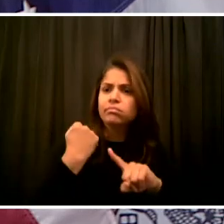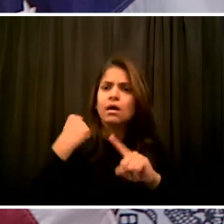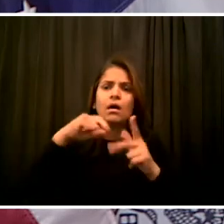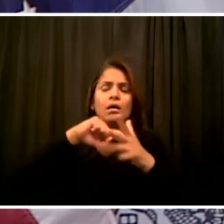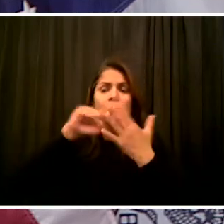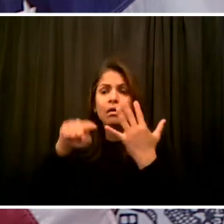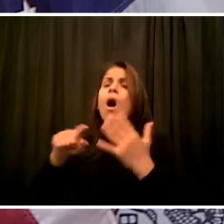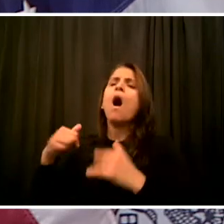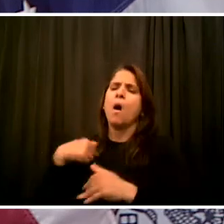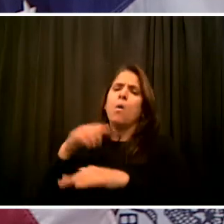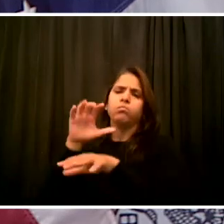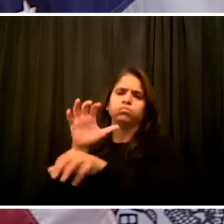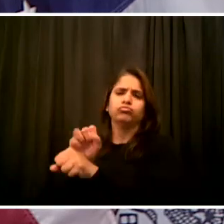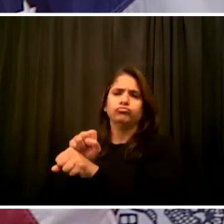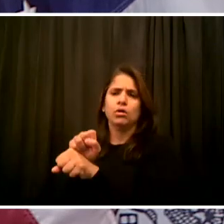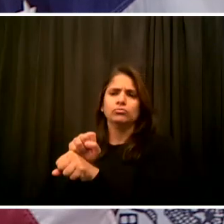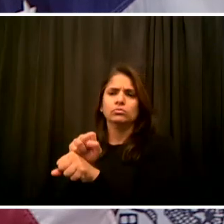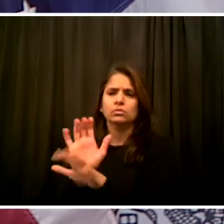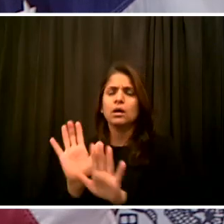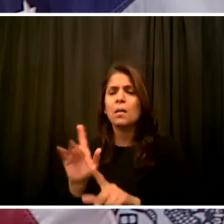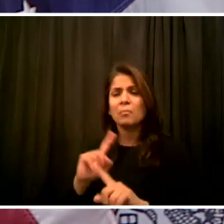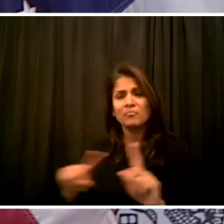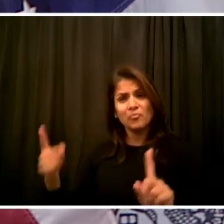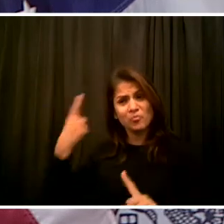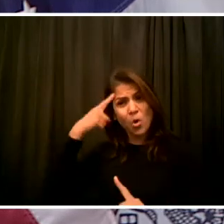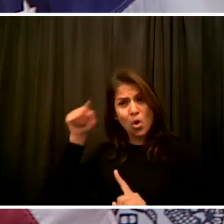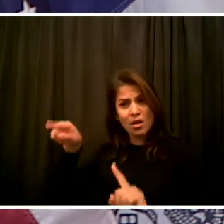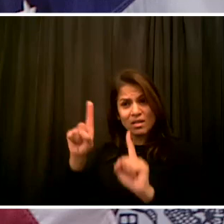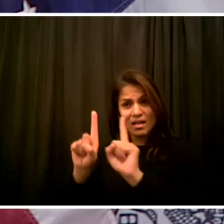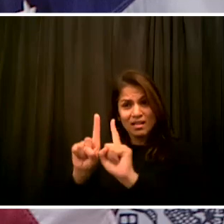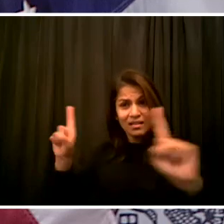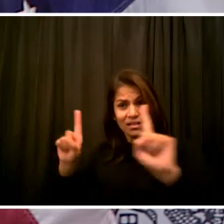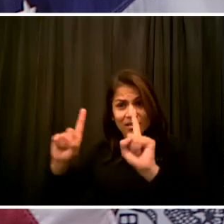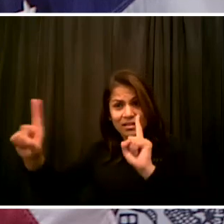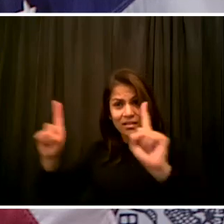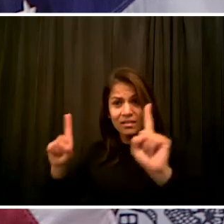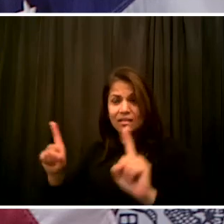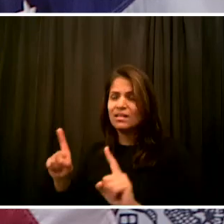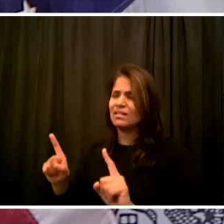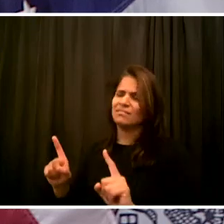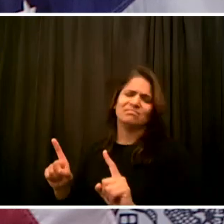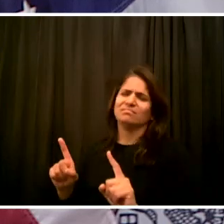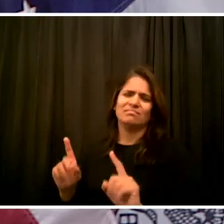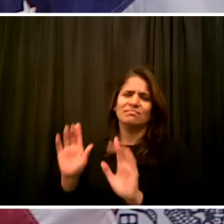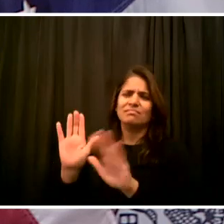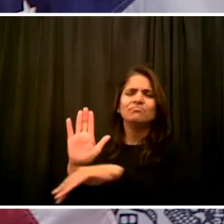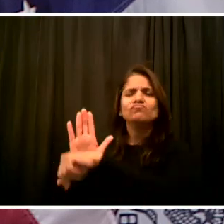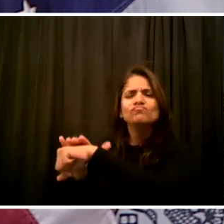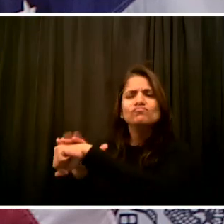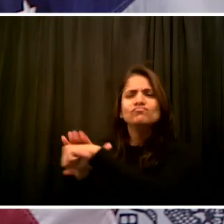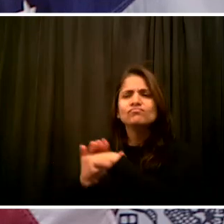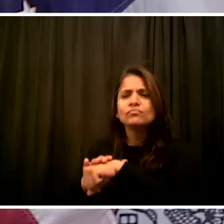NARCOTICS PARTNERS. THEY'VE HAD TO TURN THEIR LIFE